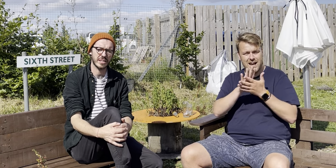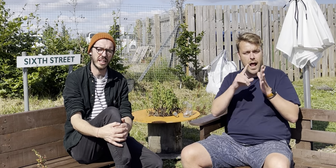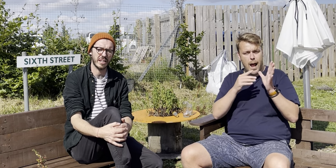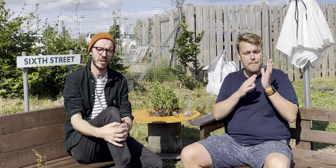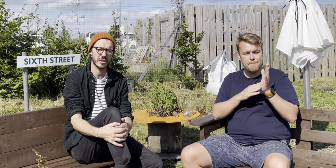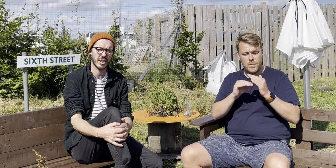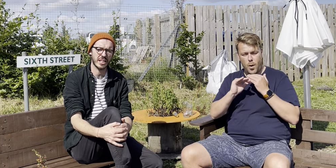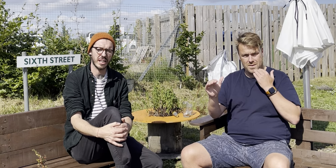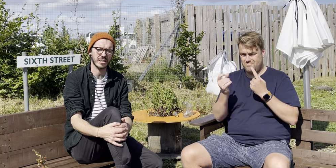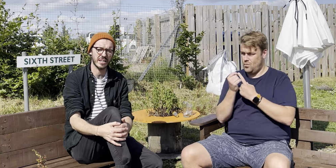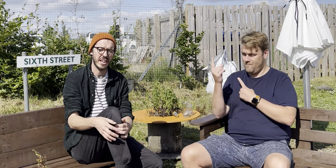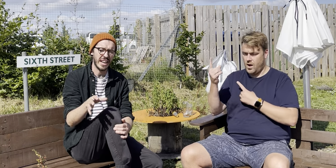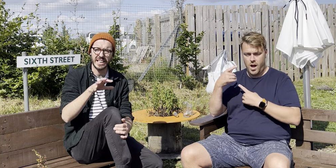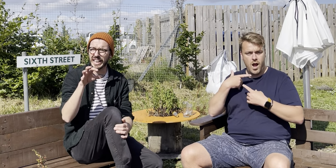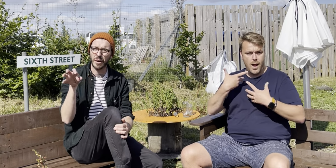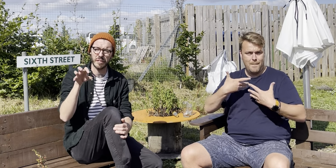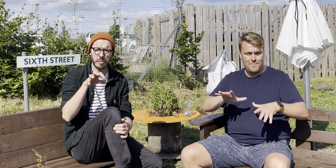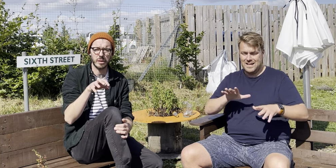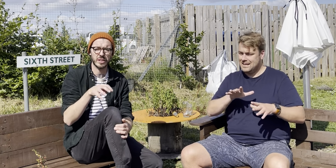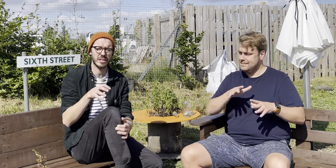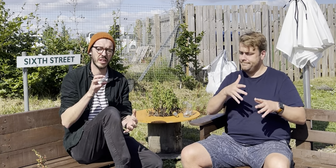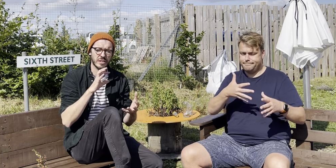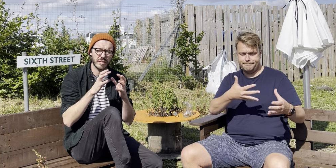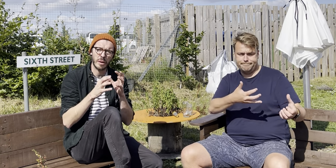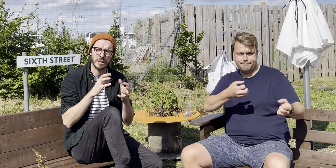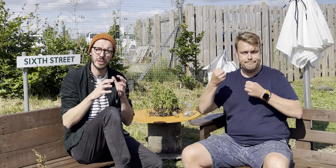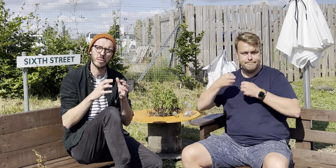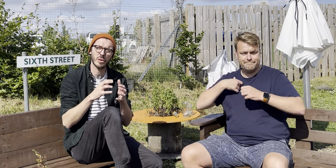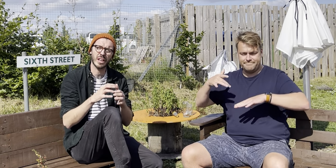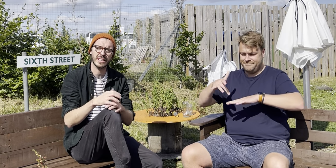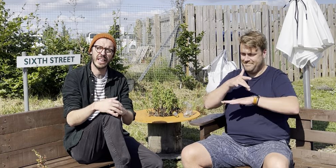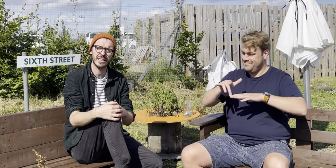taking those ideas in and out of the building so developing small ideas